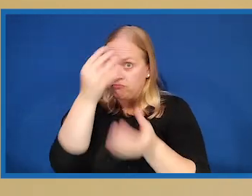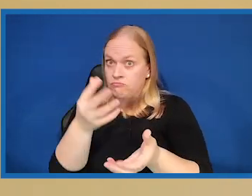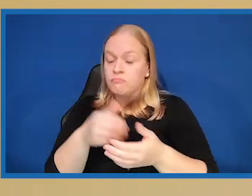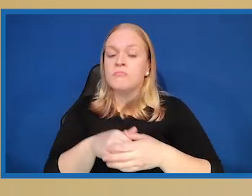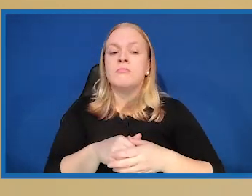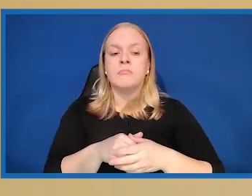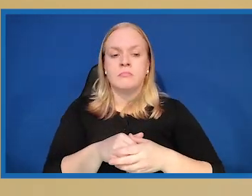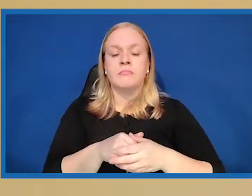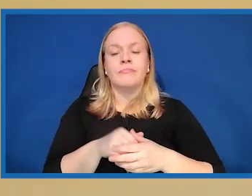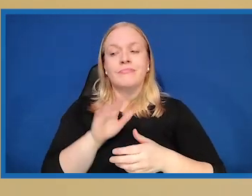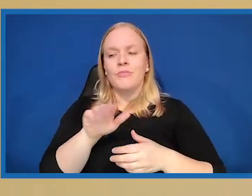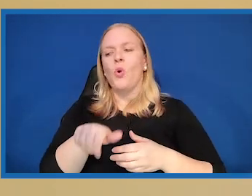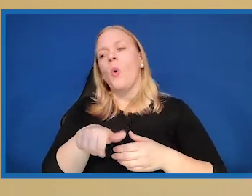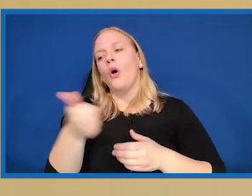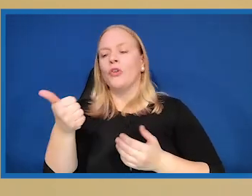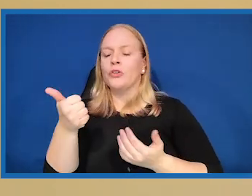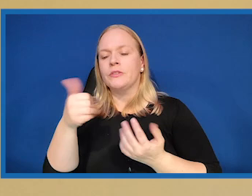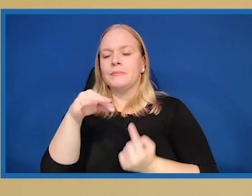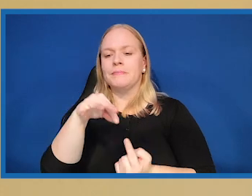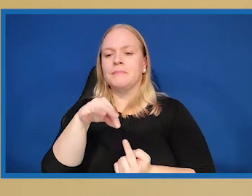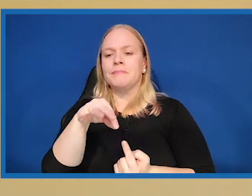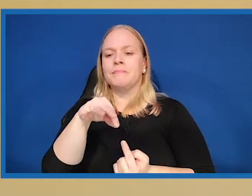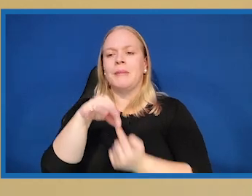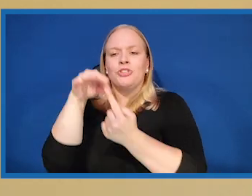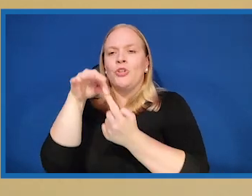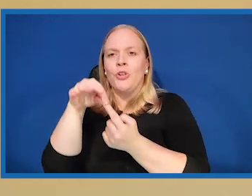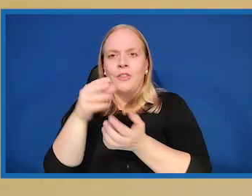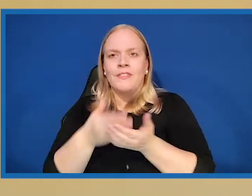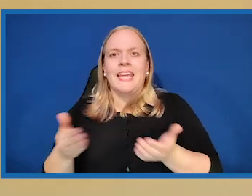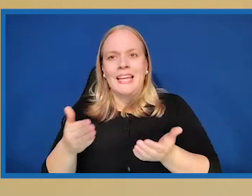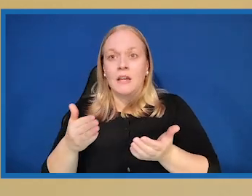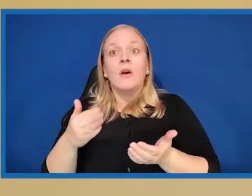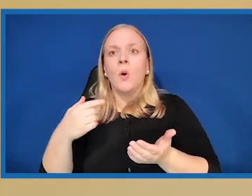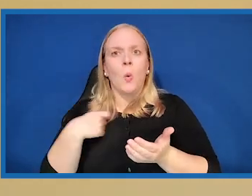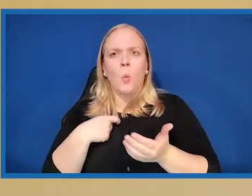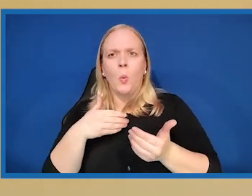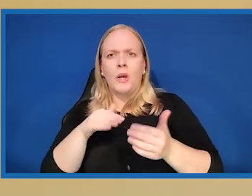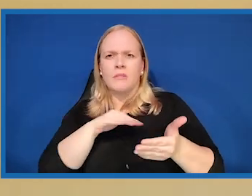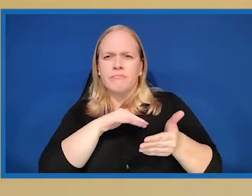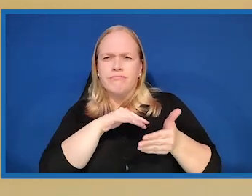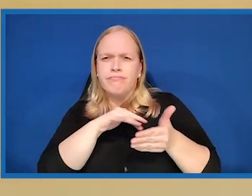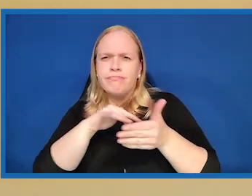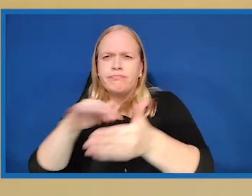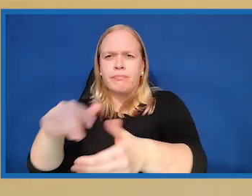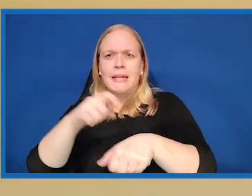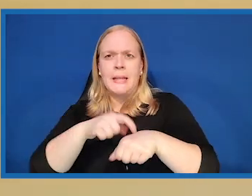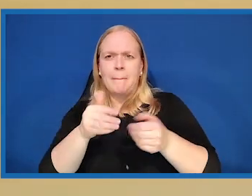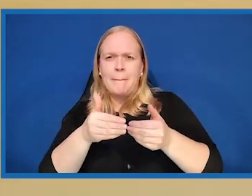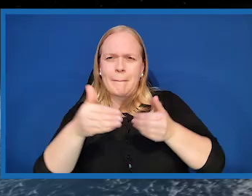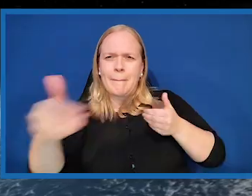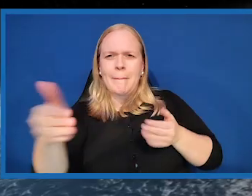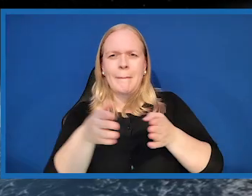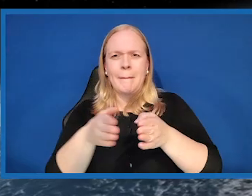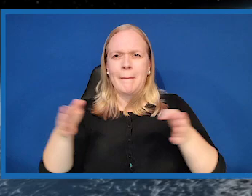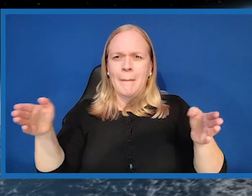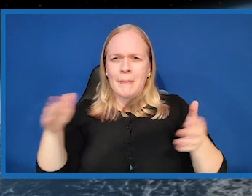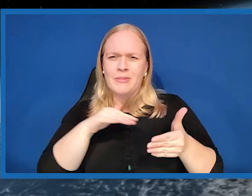SPECIAL-SPECIAL, UH, TEMPORAL RESOLUTION IS REALLY WHAT WE CARE ABOUT. SO, UH, SENTINEL-6 WILL BE ABLE TO COVER